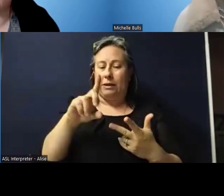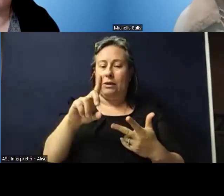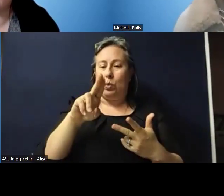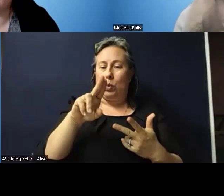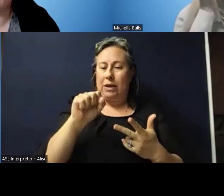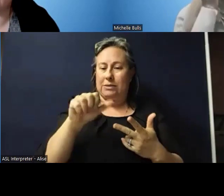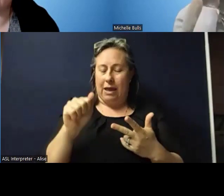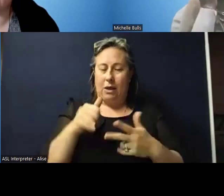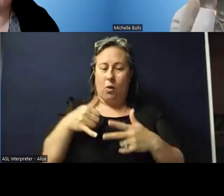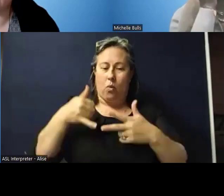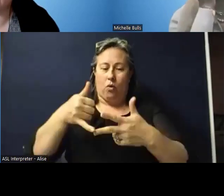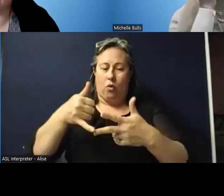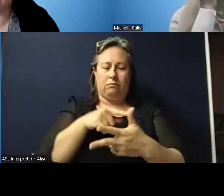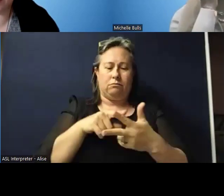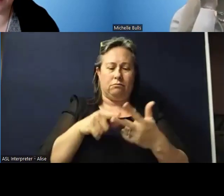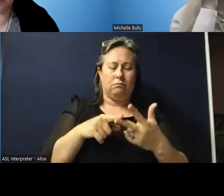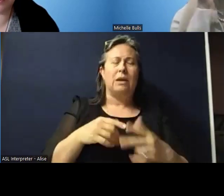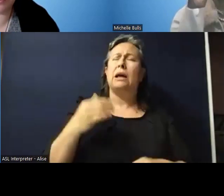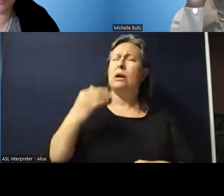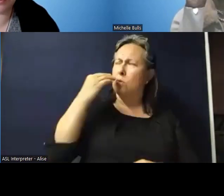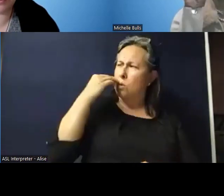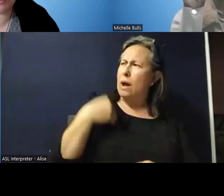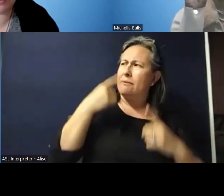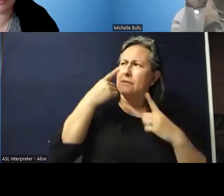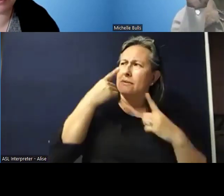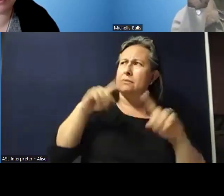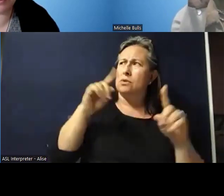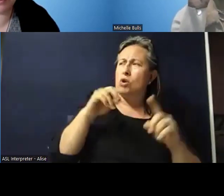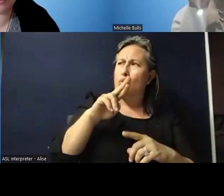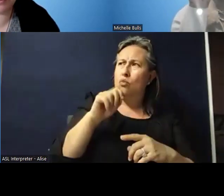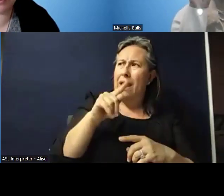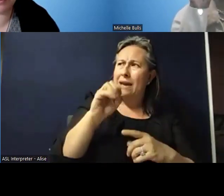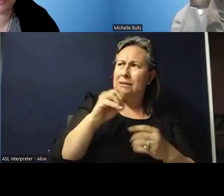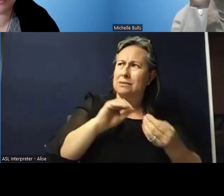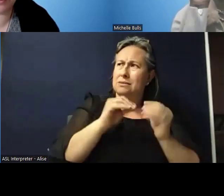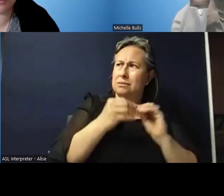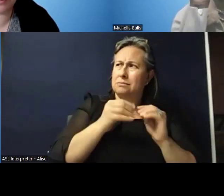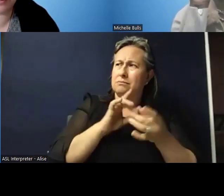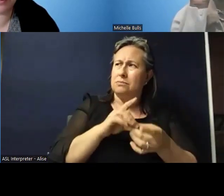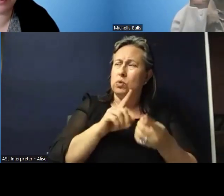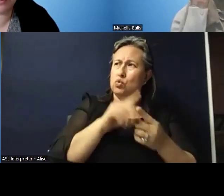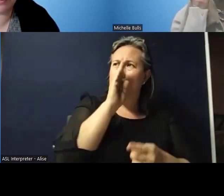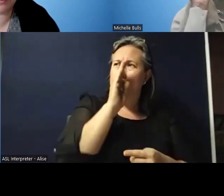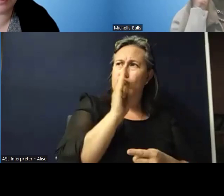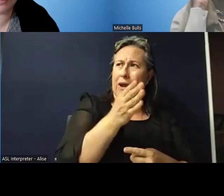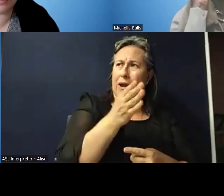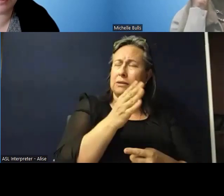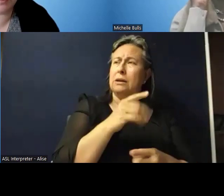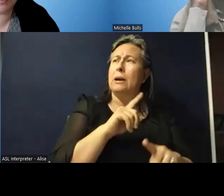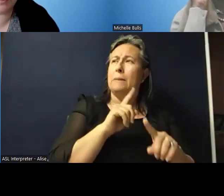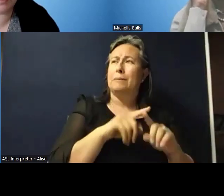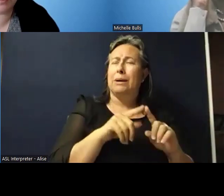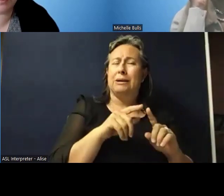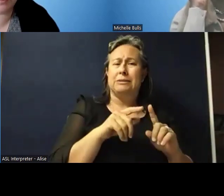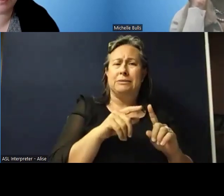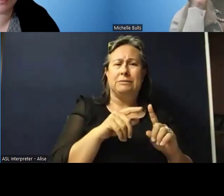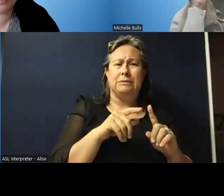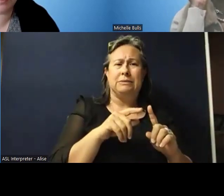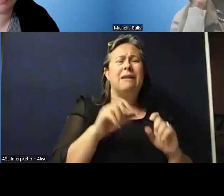Michelle Bulls: So I know we have success rates on direct recipients. I'm just not sure whether or not ... We can go back and take a look at that.